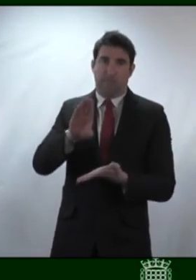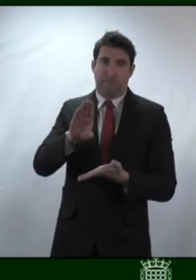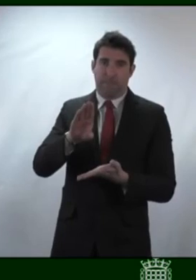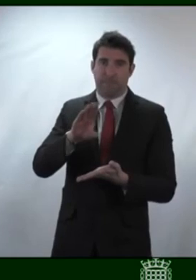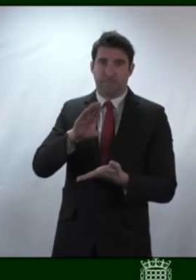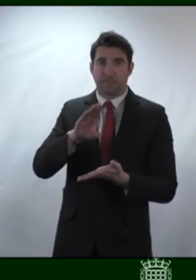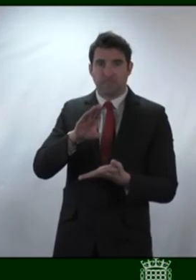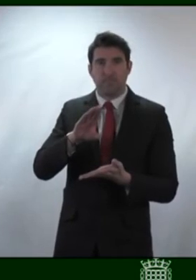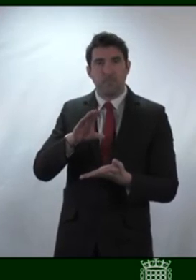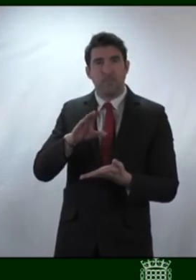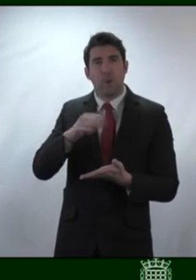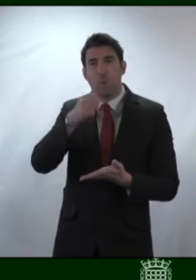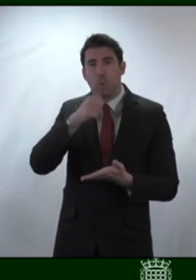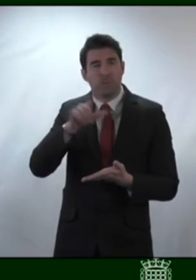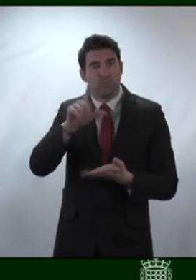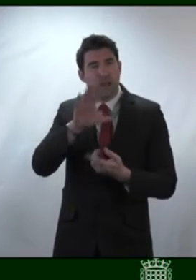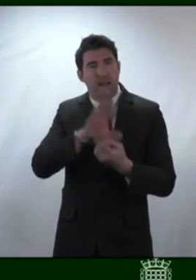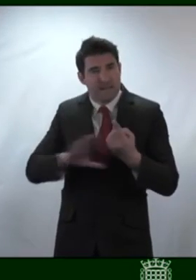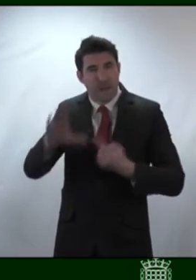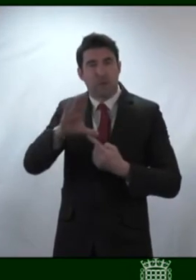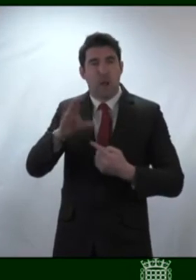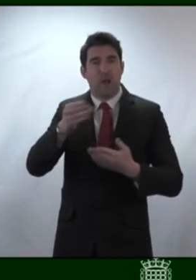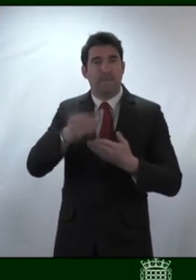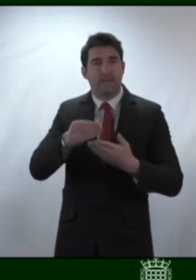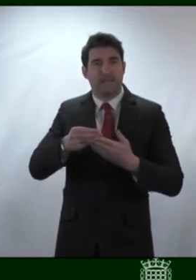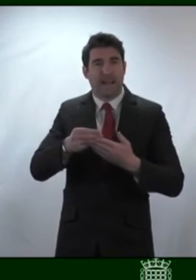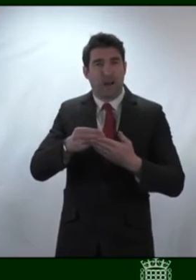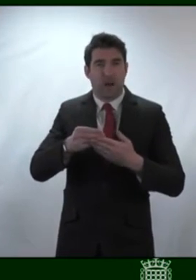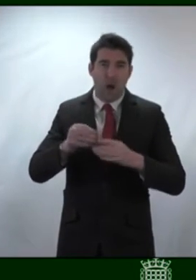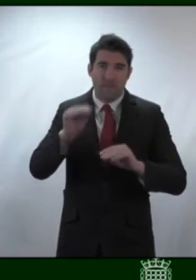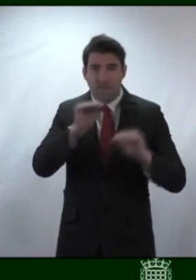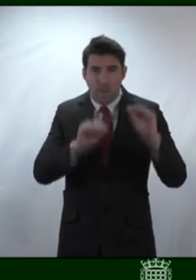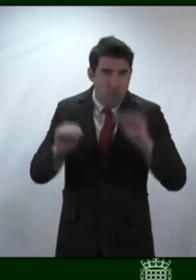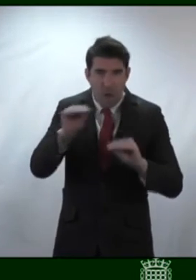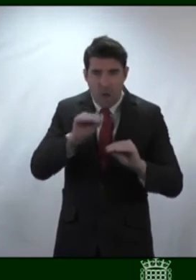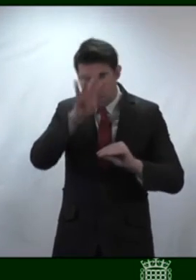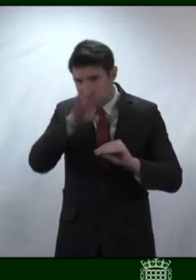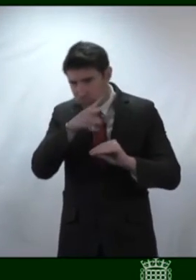funding formula—a total of £4.8 million more, in addition, of course, to our commitment to pay